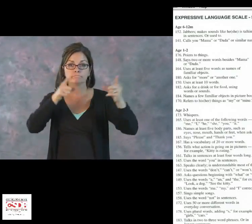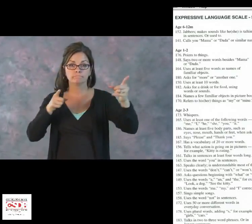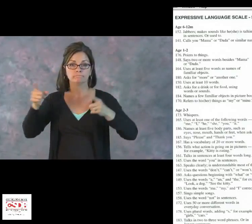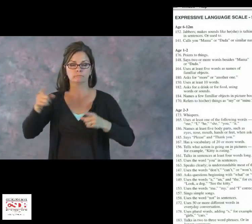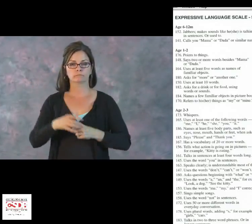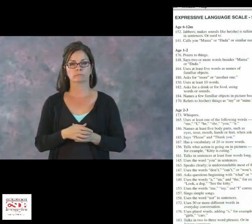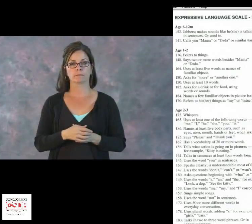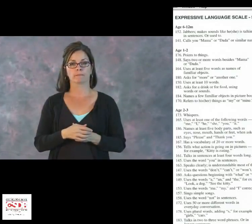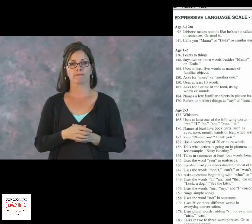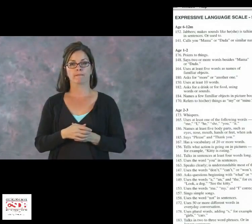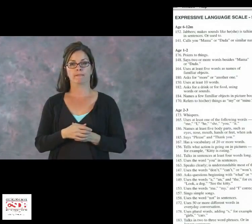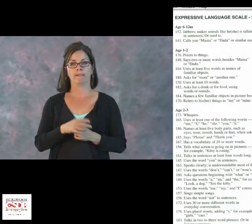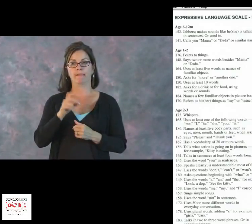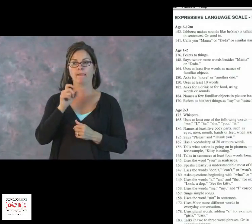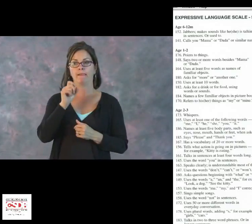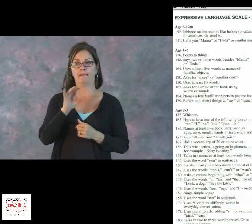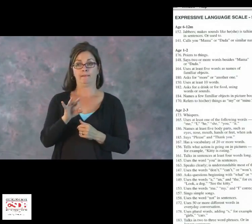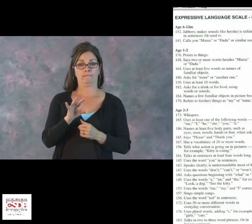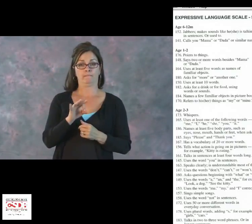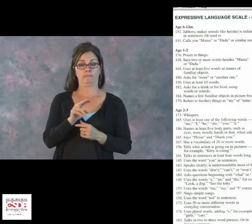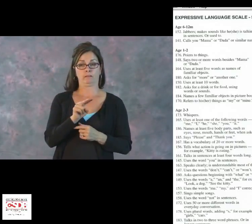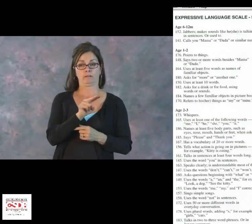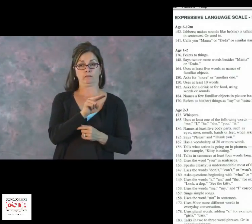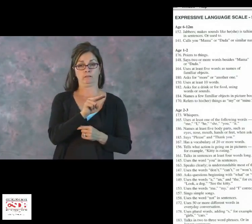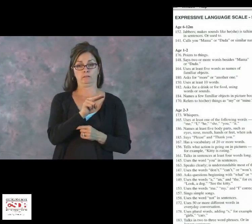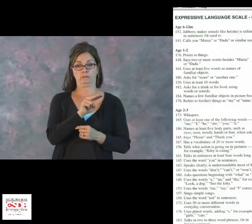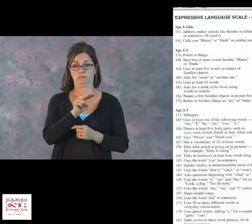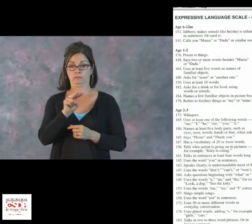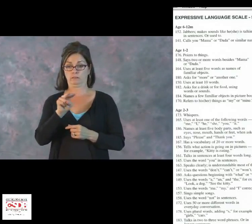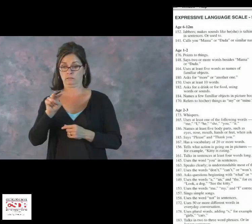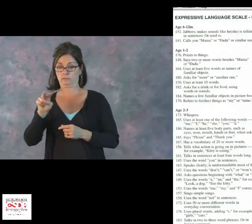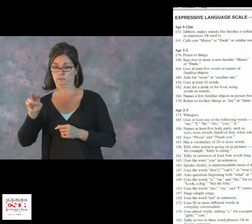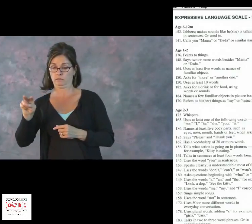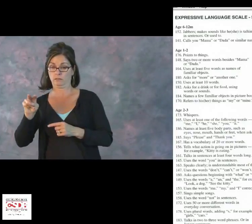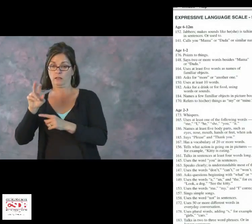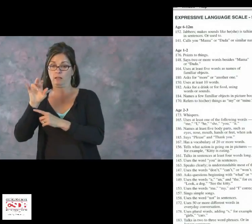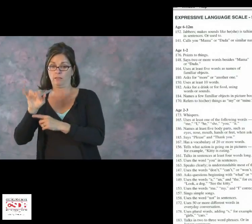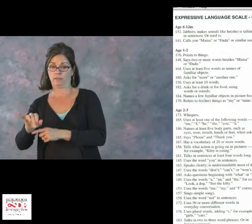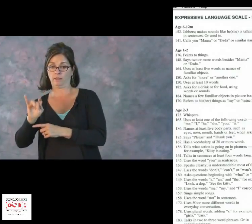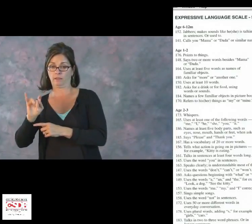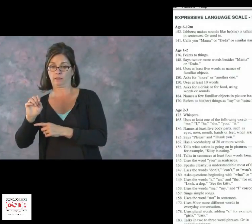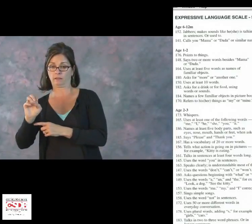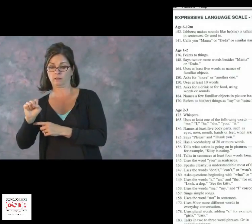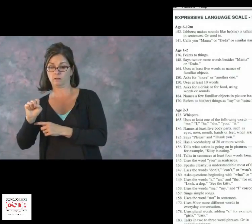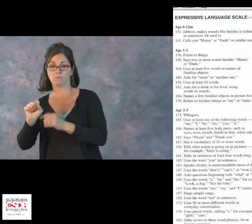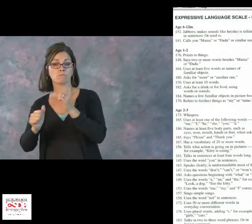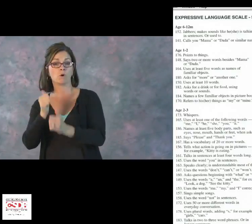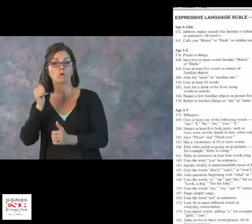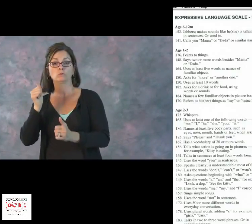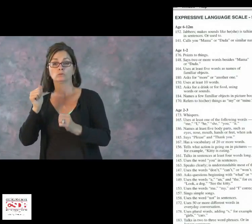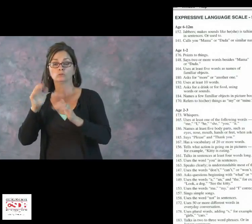Then if we follow it across, we can see that item is mastered by most children,